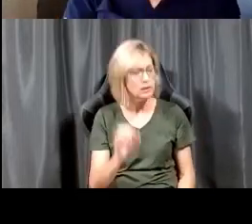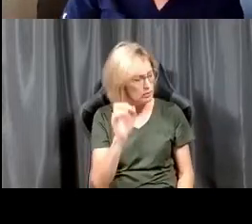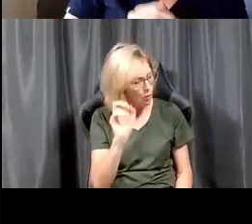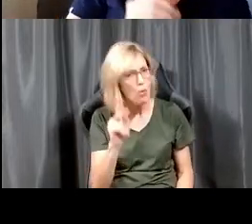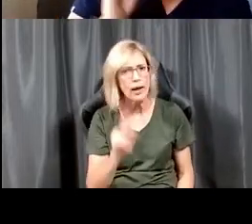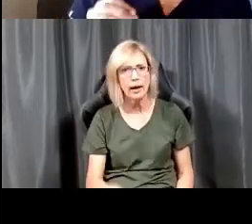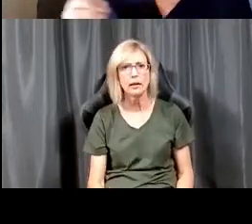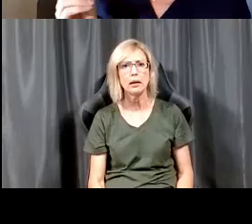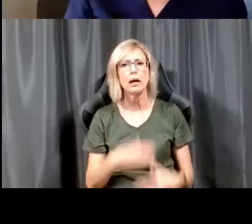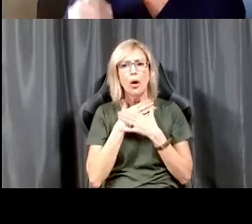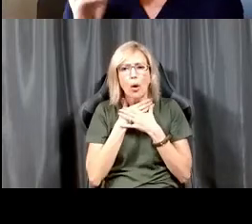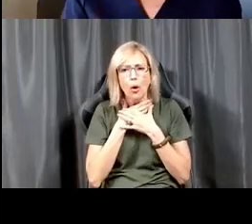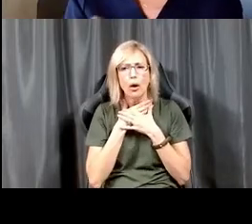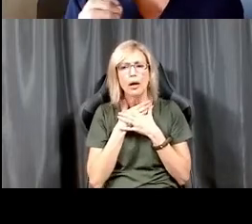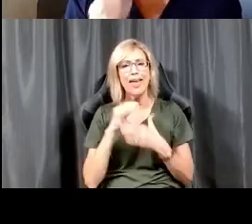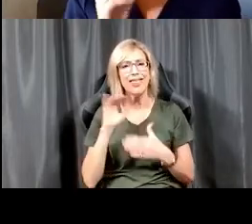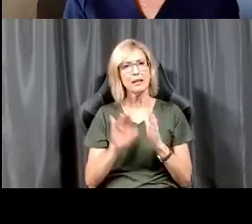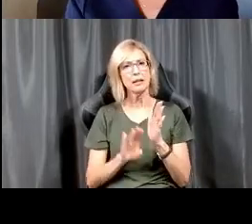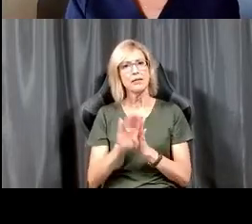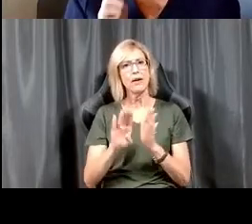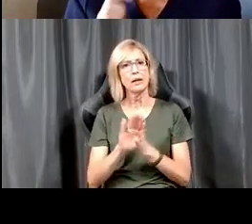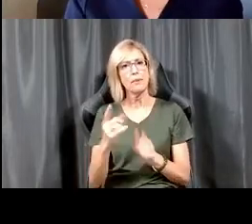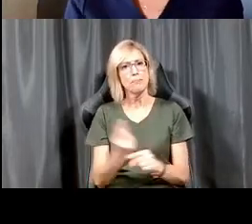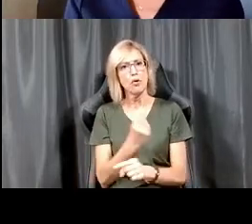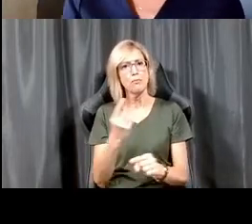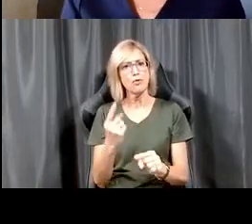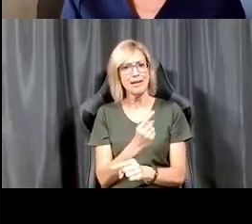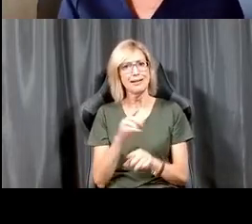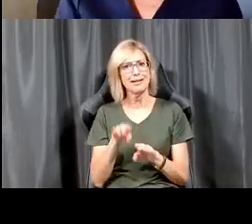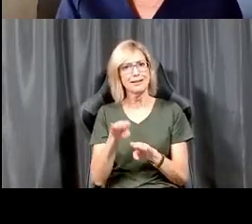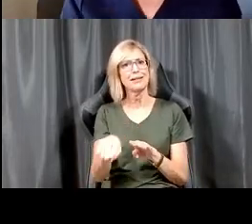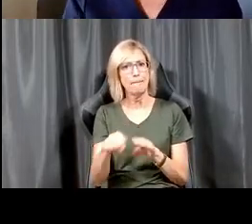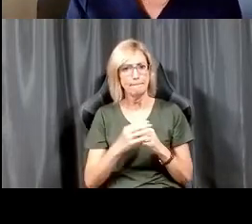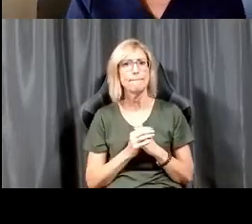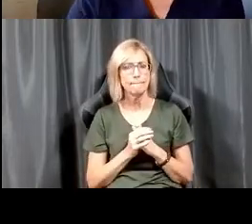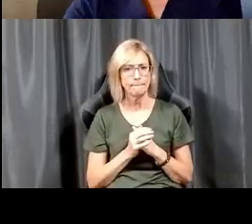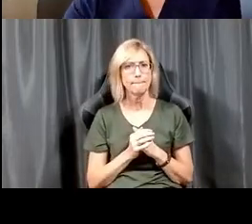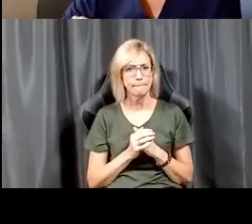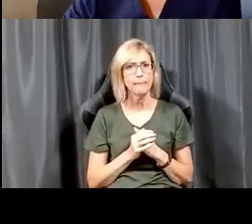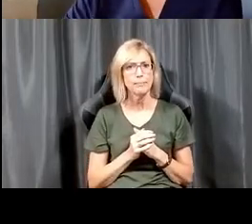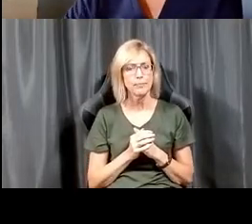Gagging is a developmentally appropriate step. When we're talking about feeding and swallowing.